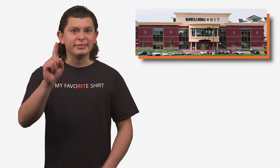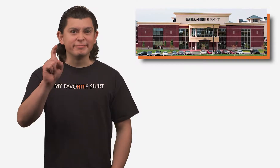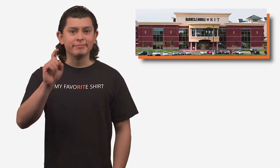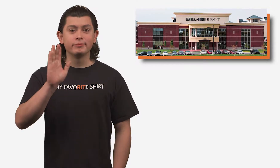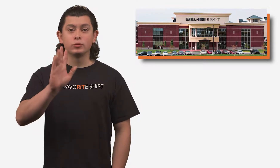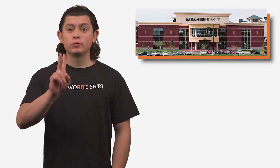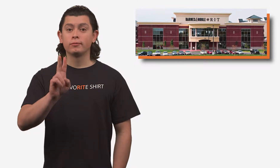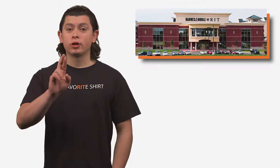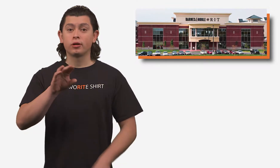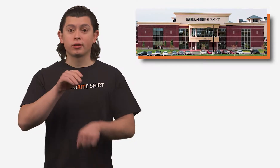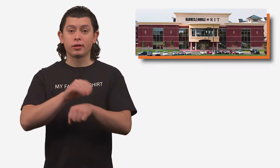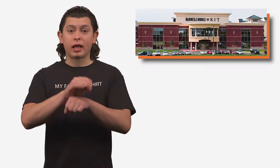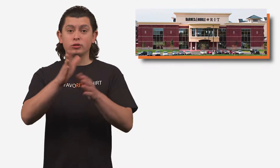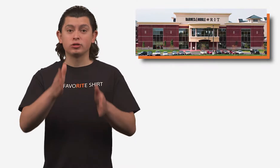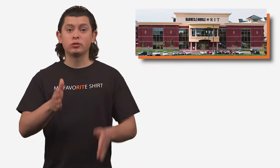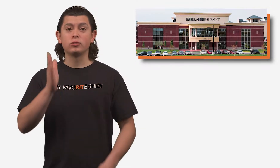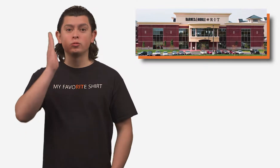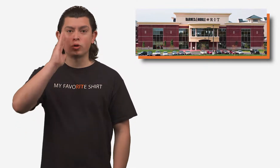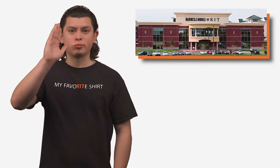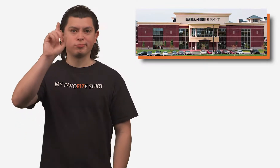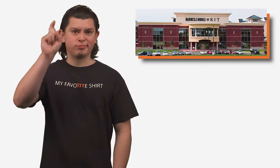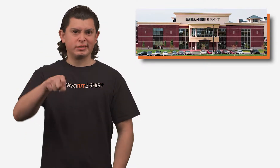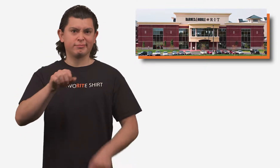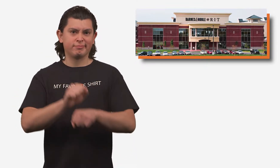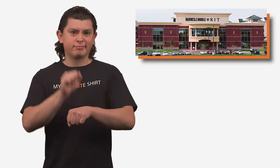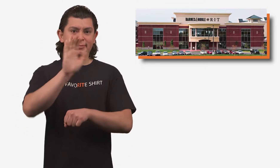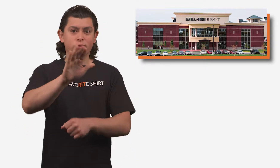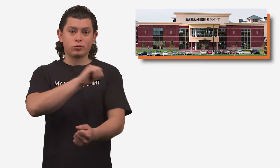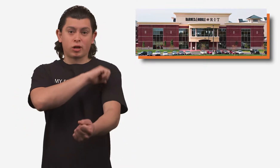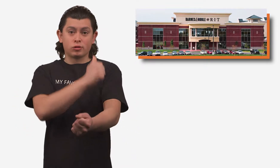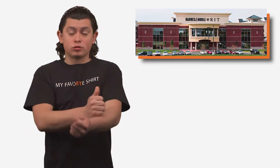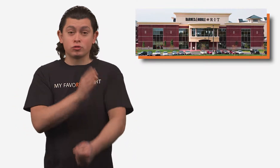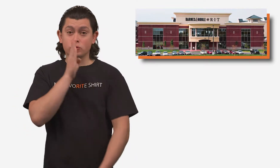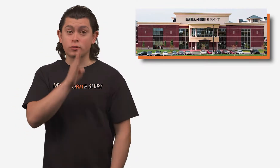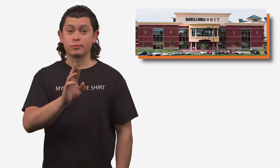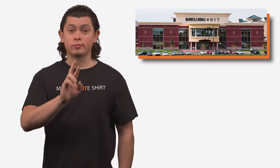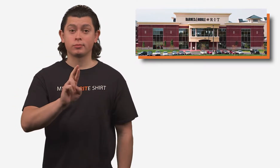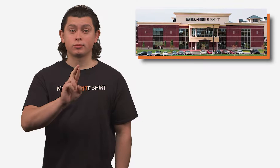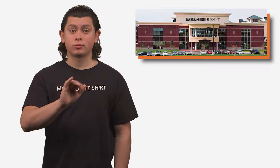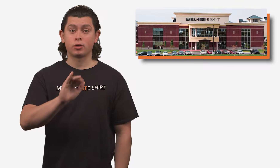WHAT HAPPENS NEXT? YOUR VR COUNSELOR WILL NEED TO SEND AN AUTHORIZATION